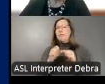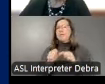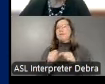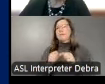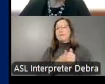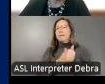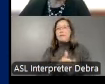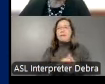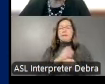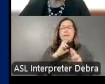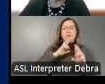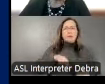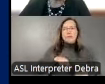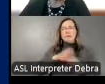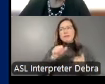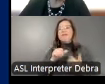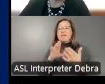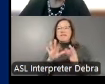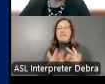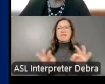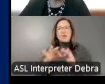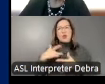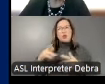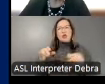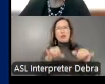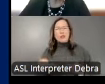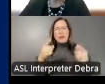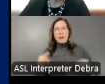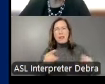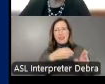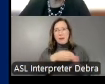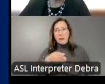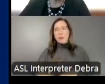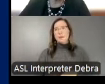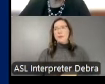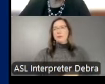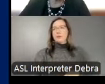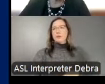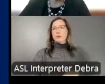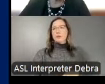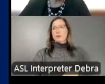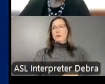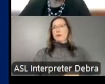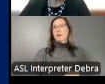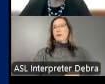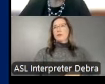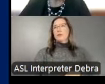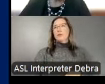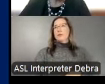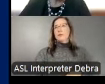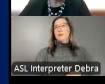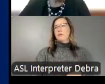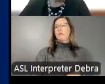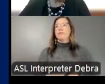report, and address important trends in the field. (mouse clicking) Tremendous progress in